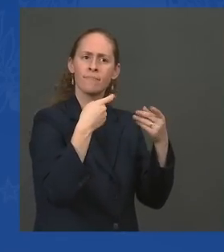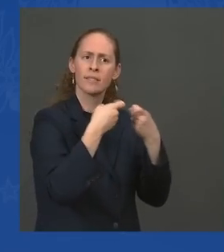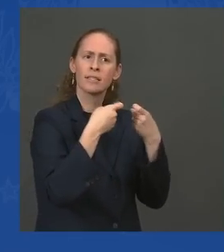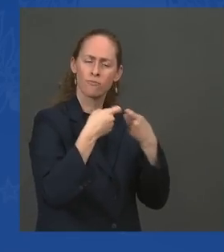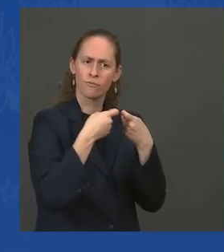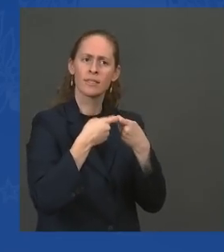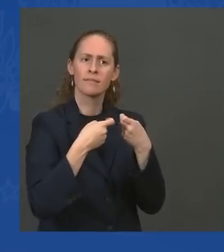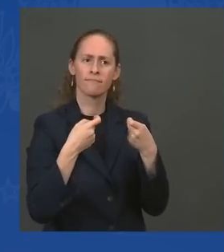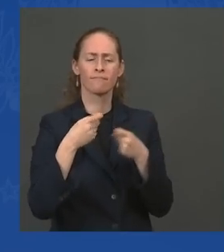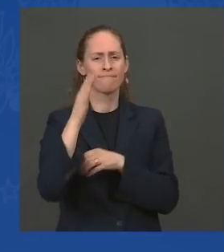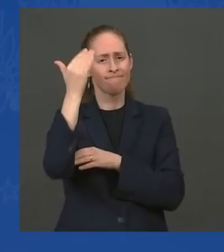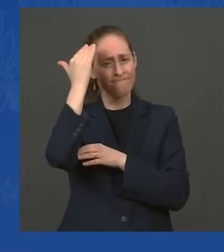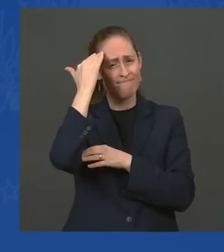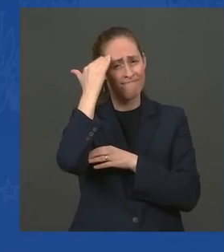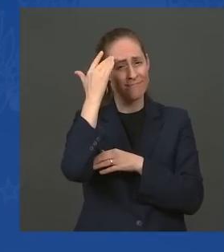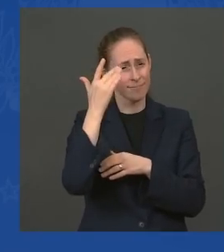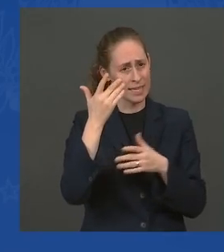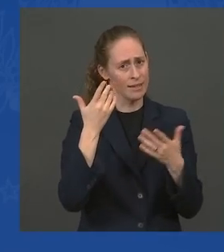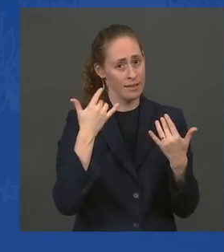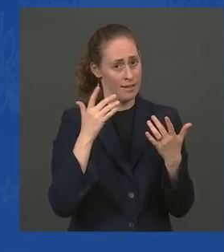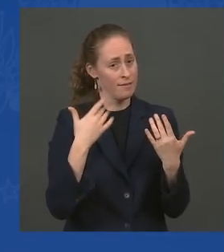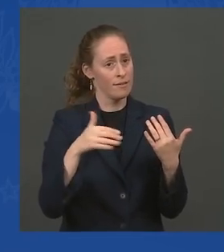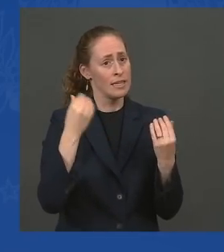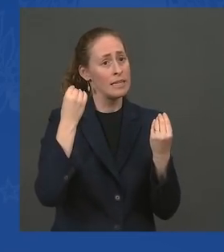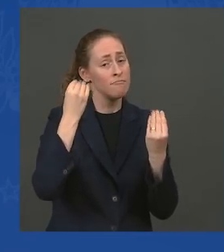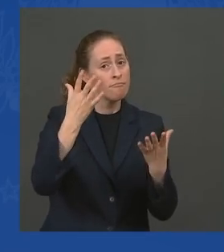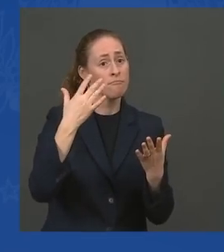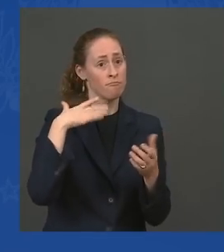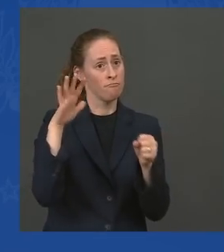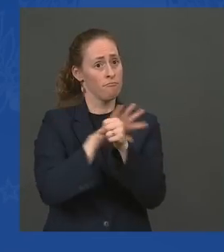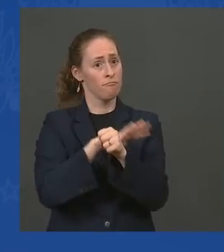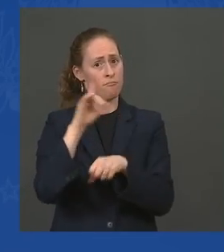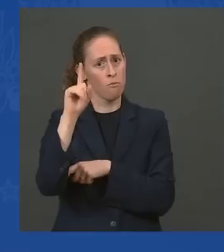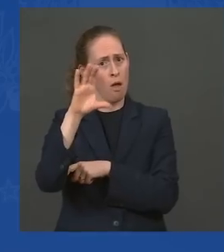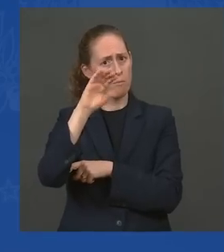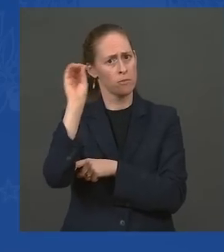This law is going to start to replace 100 percent of the nation's lead pipes and service lines.